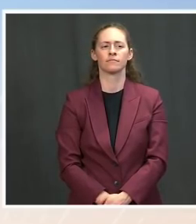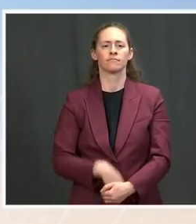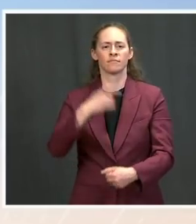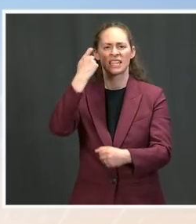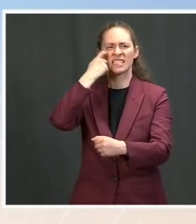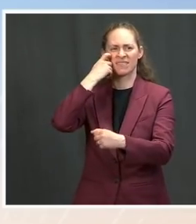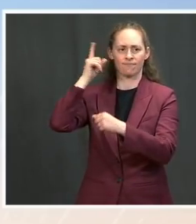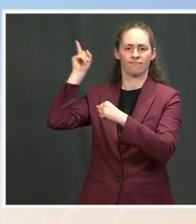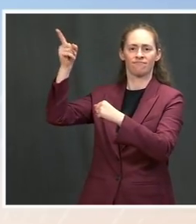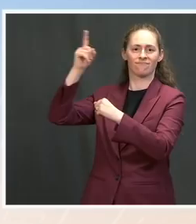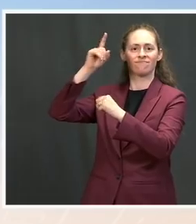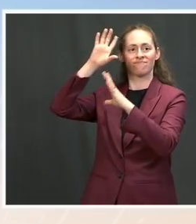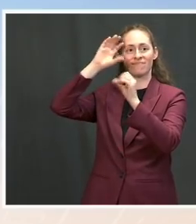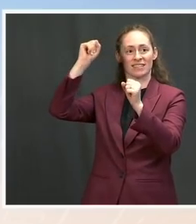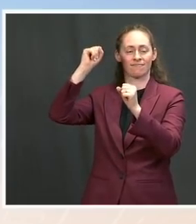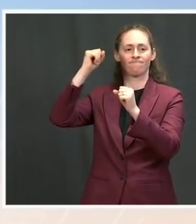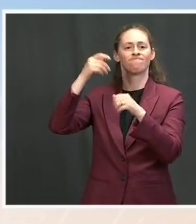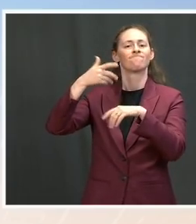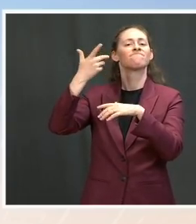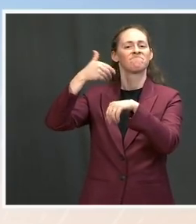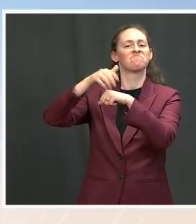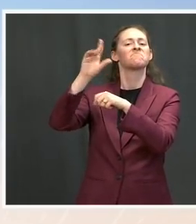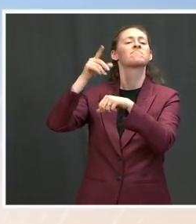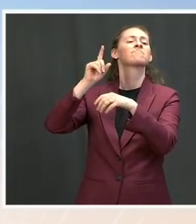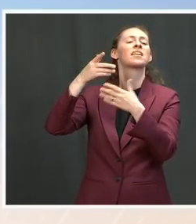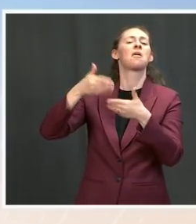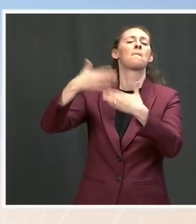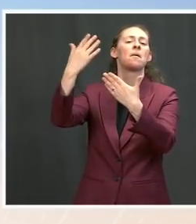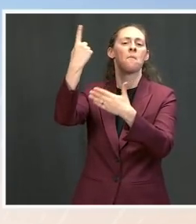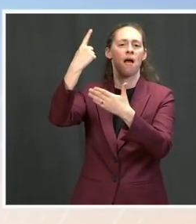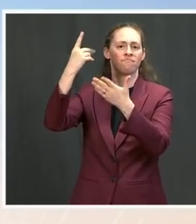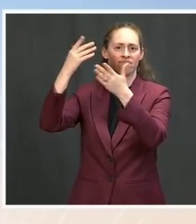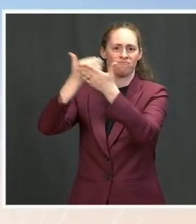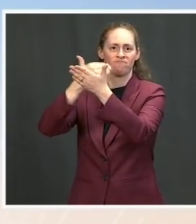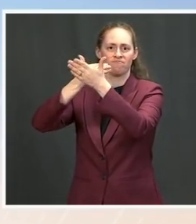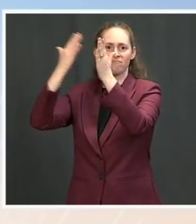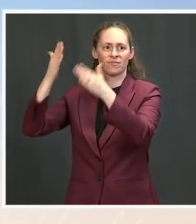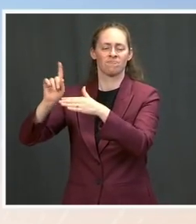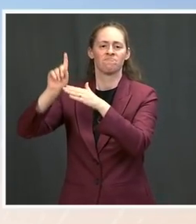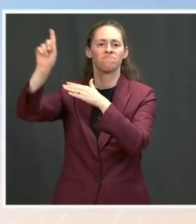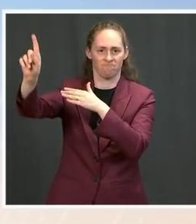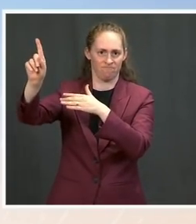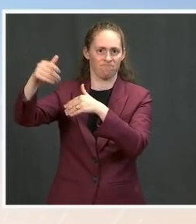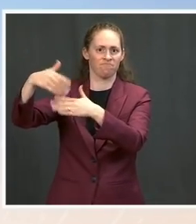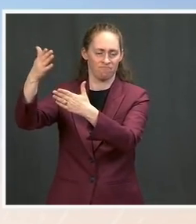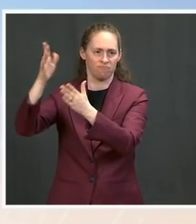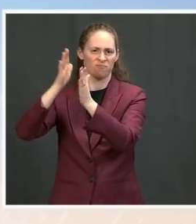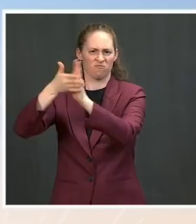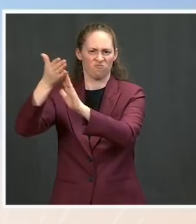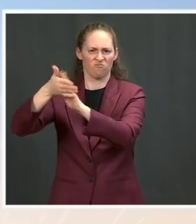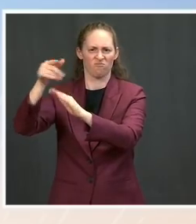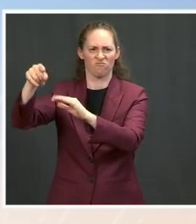It's an agency that has been criticized for years by tra- -- by traffic safety advocates for not doing anything, especially for truck safety.